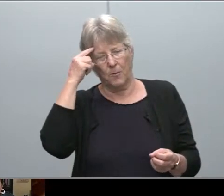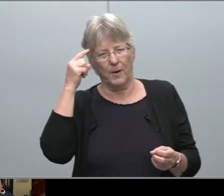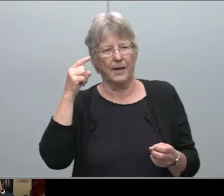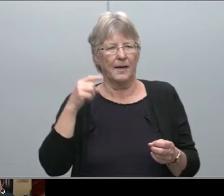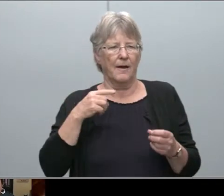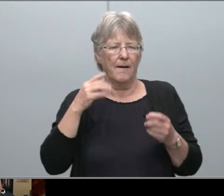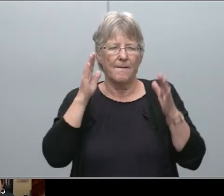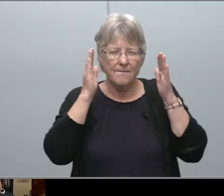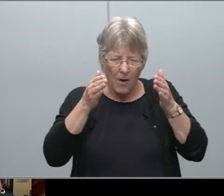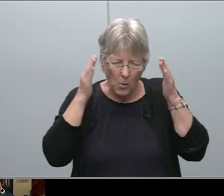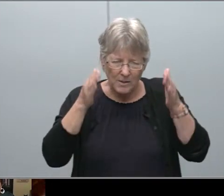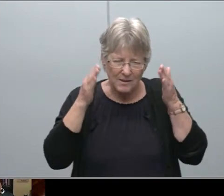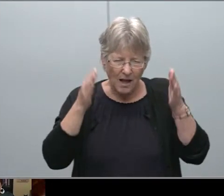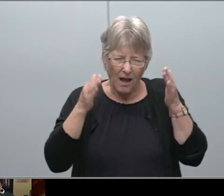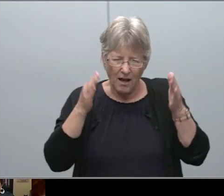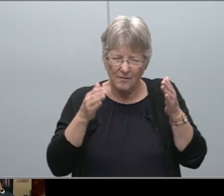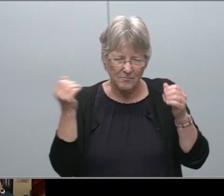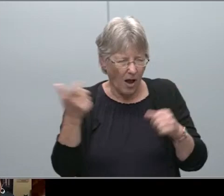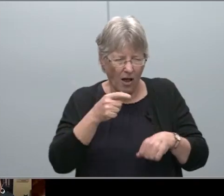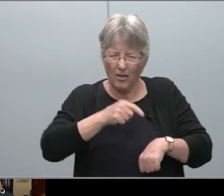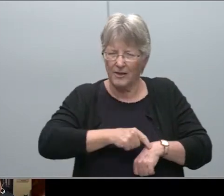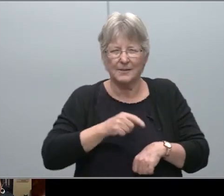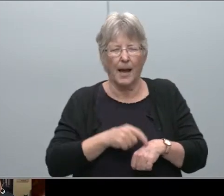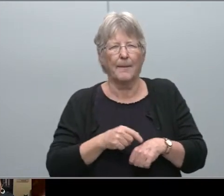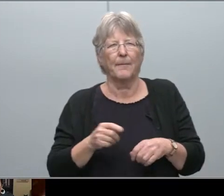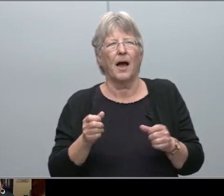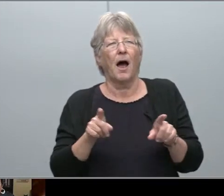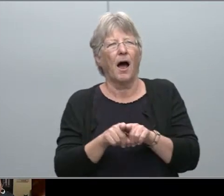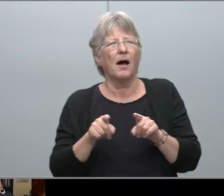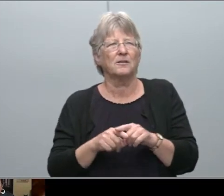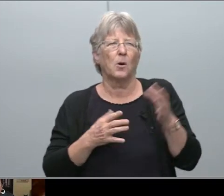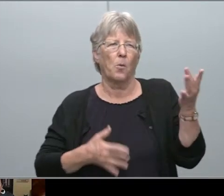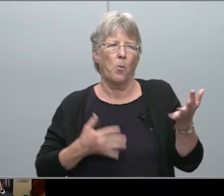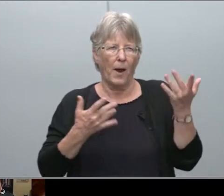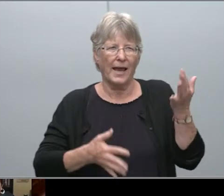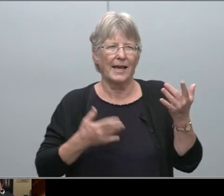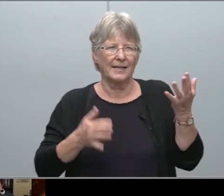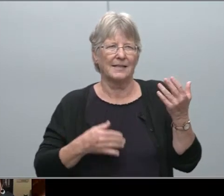Again, if you are with us on the Zoom, in the blue box,